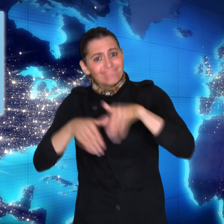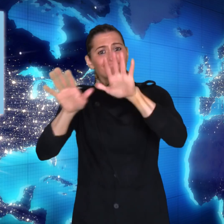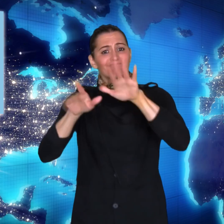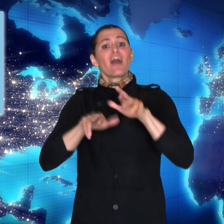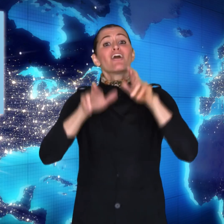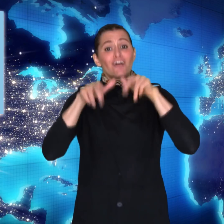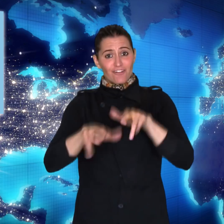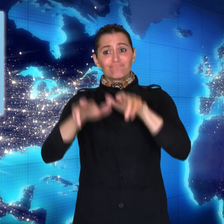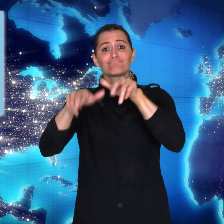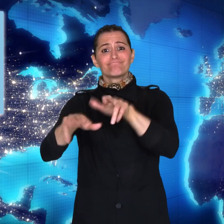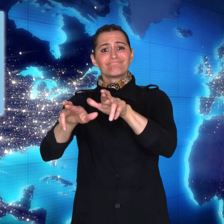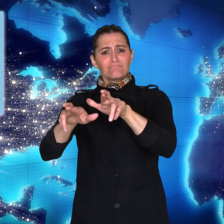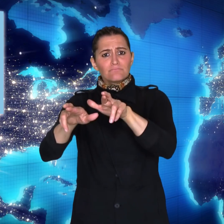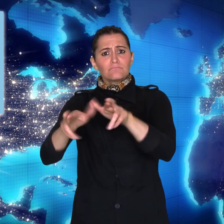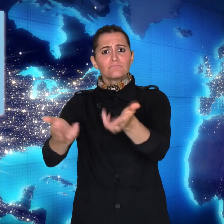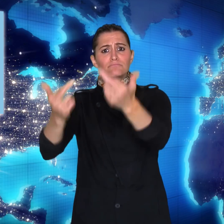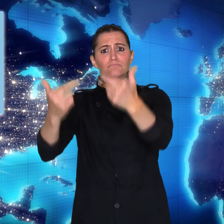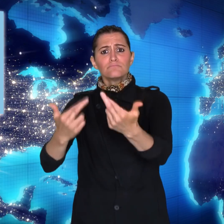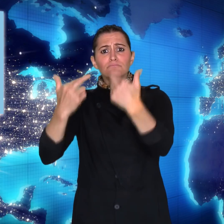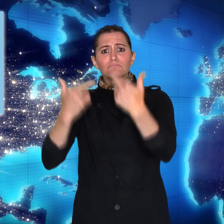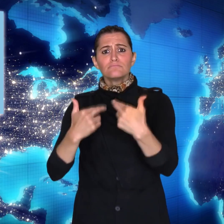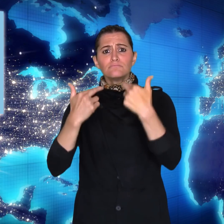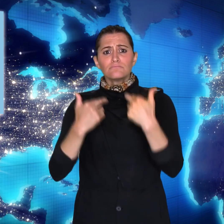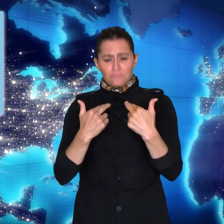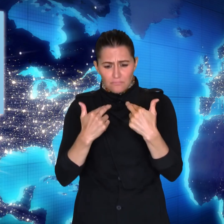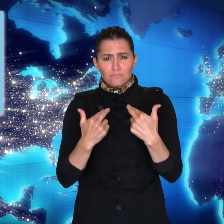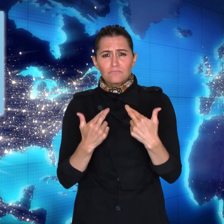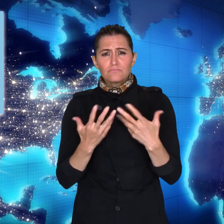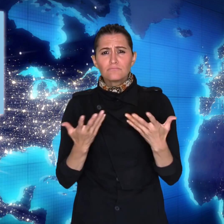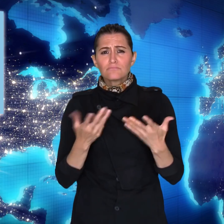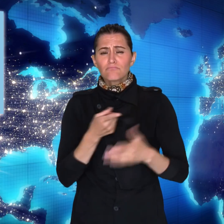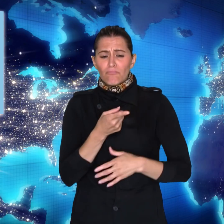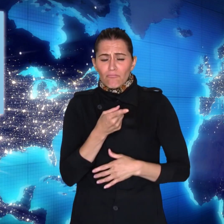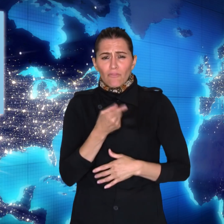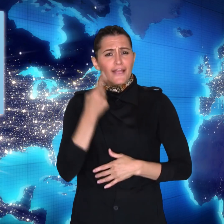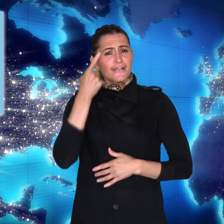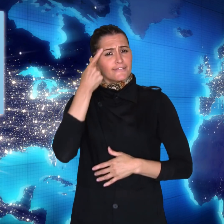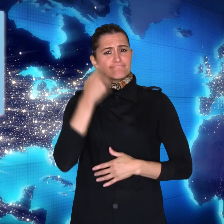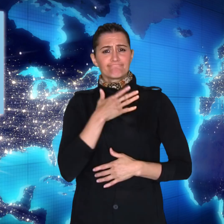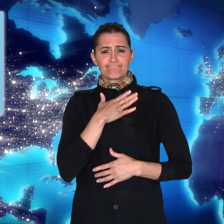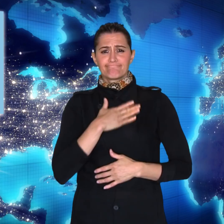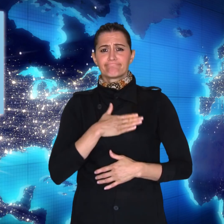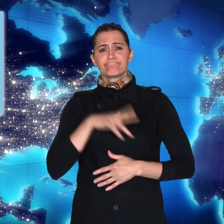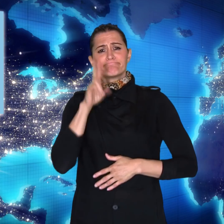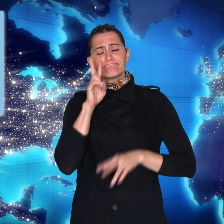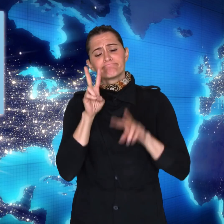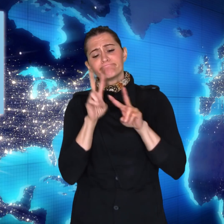of the dolphins was completely deaf.